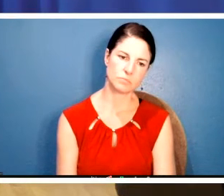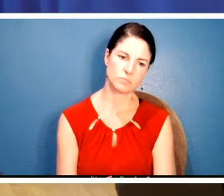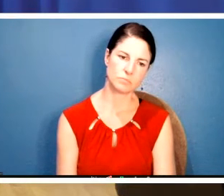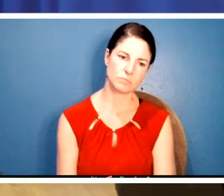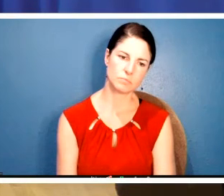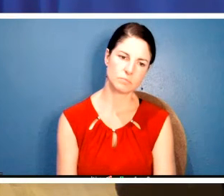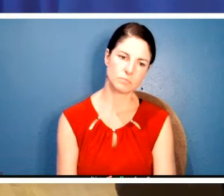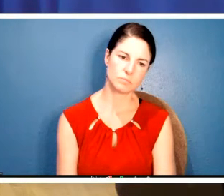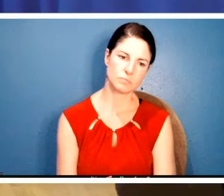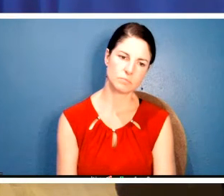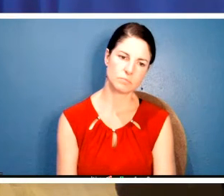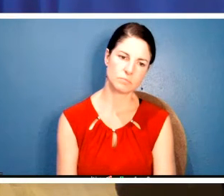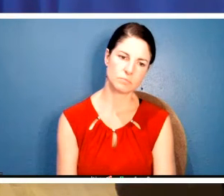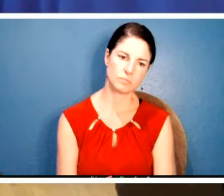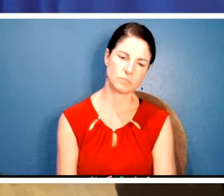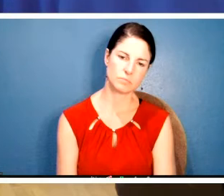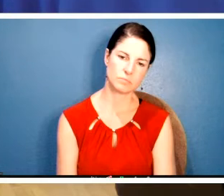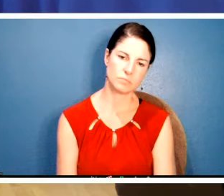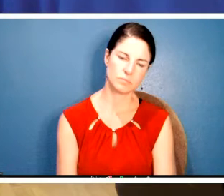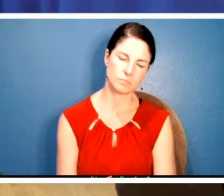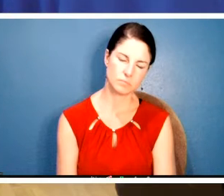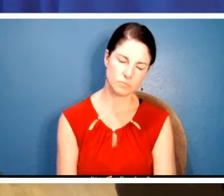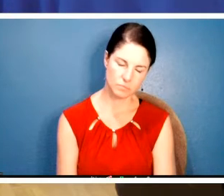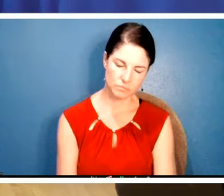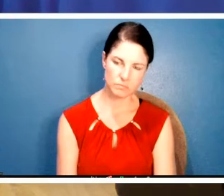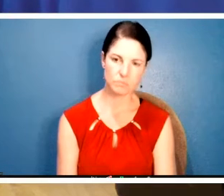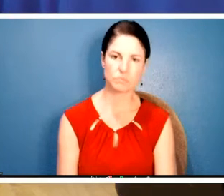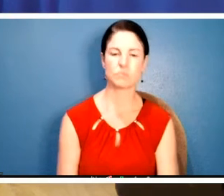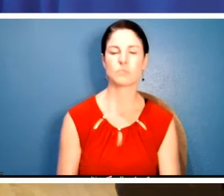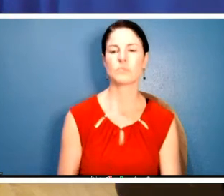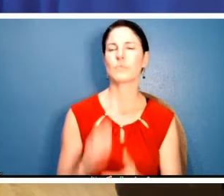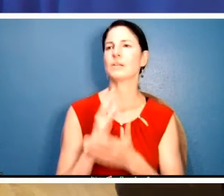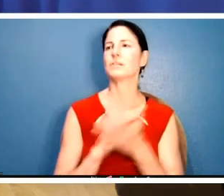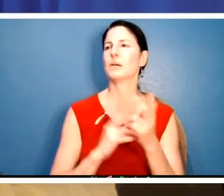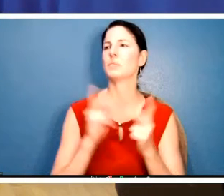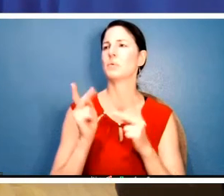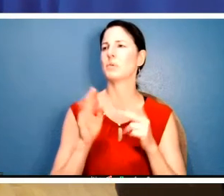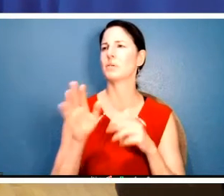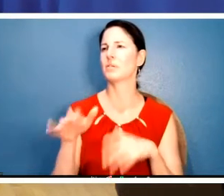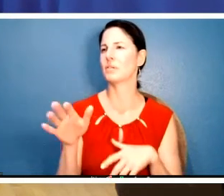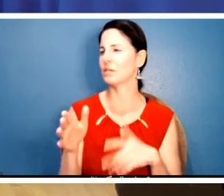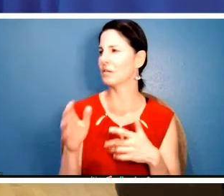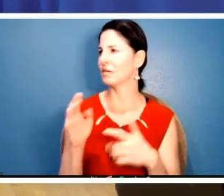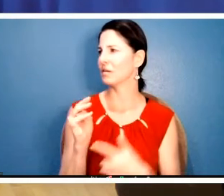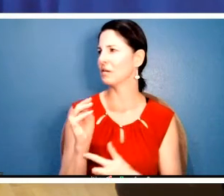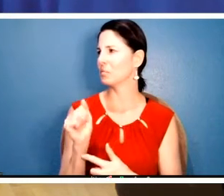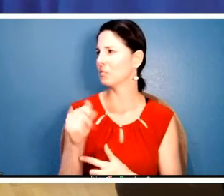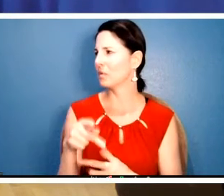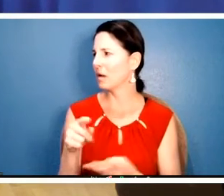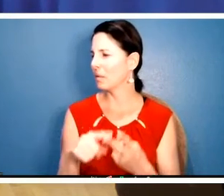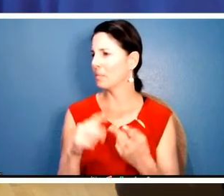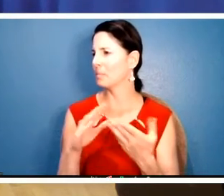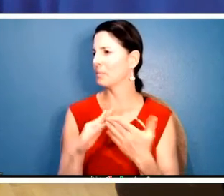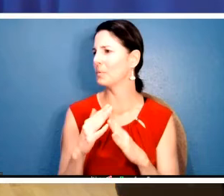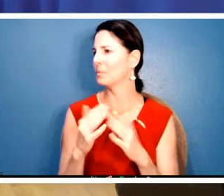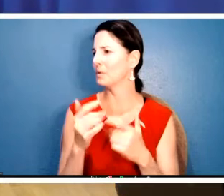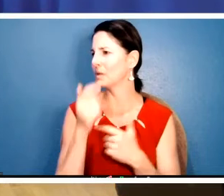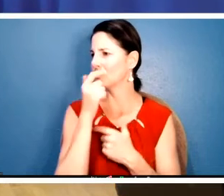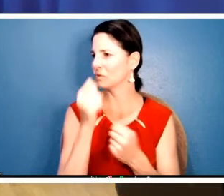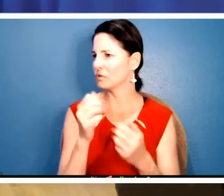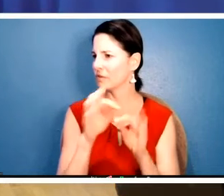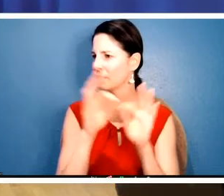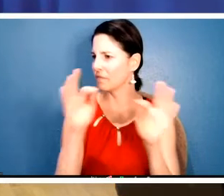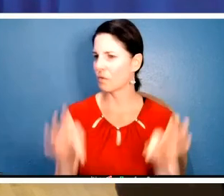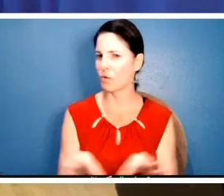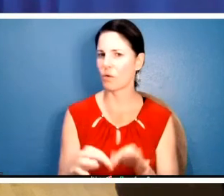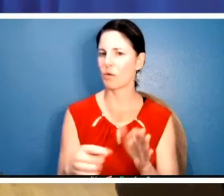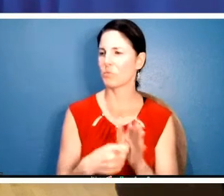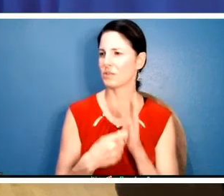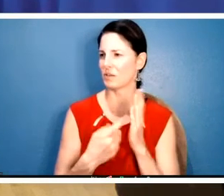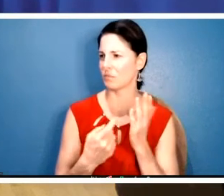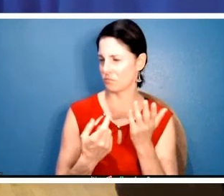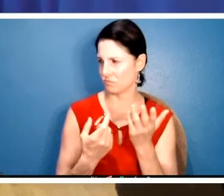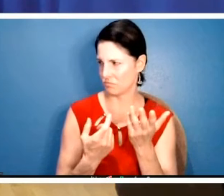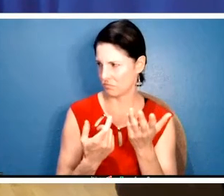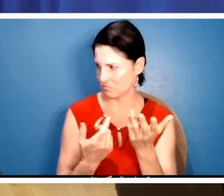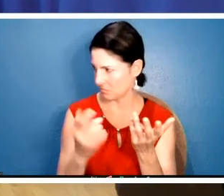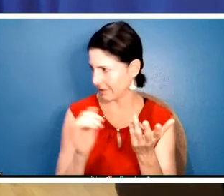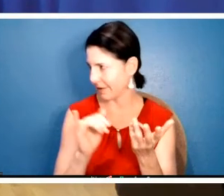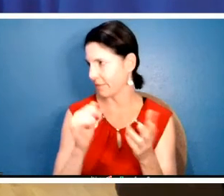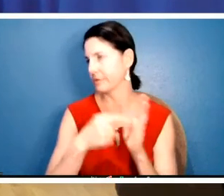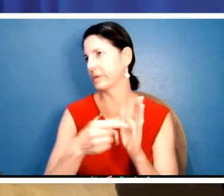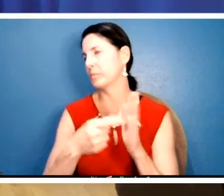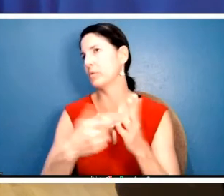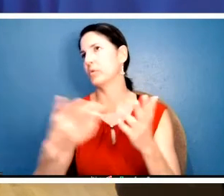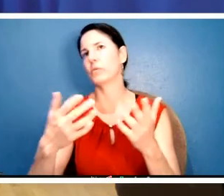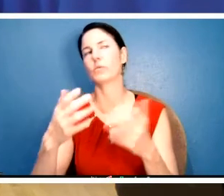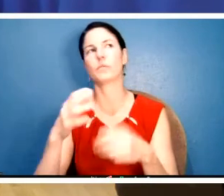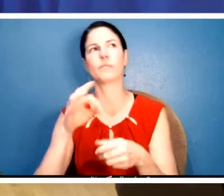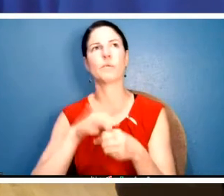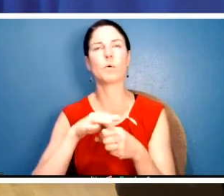Regarding who can participate in terms of either submitting maps or submitted communities of interest form if there's any sort of requirement, you know, like like voting, you have to be a citizen and 18 or over but.